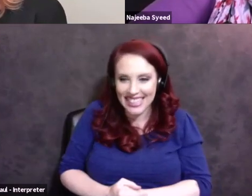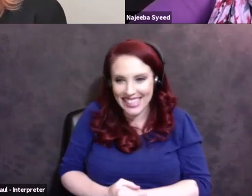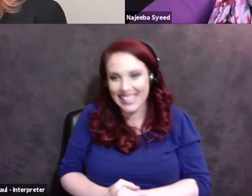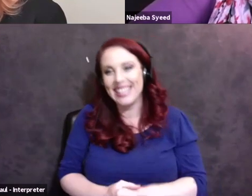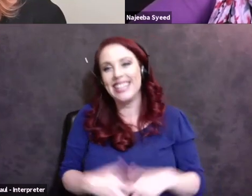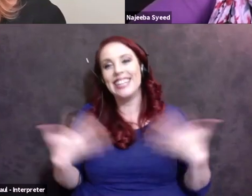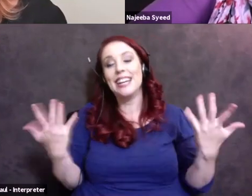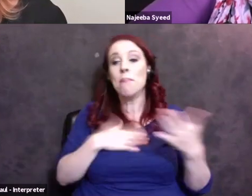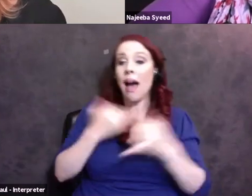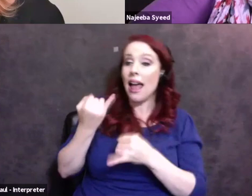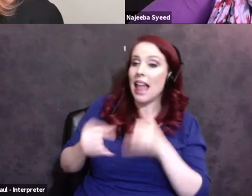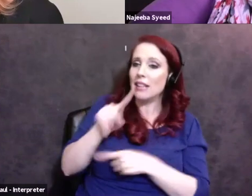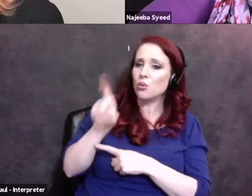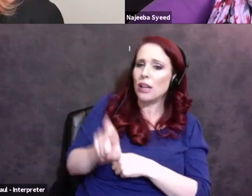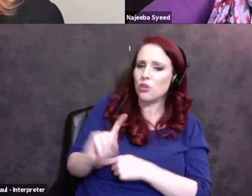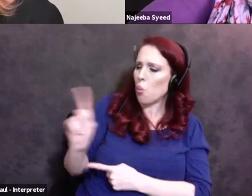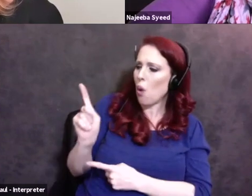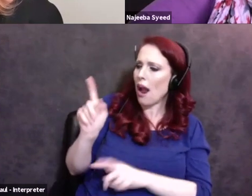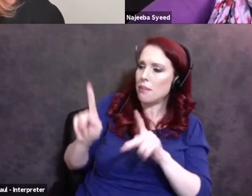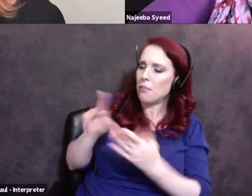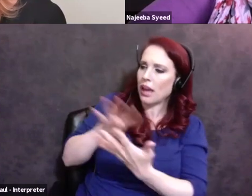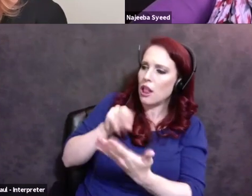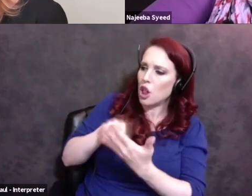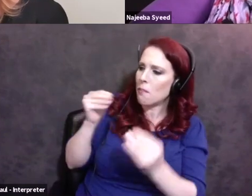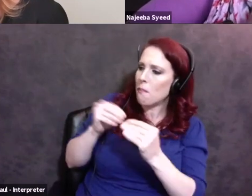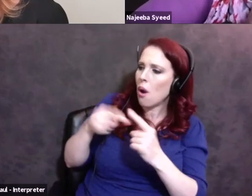My last question is where can people learn more about your work?